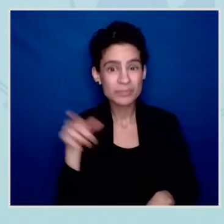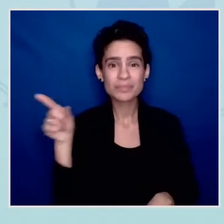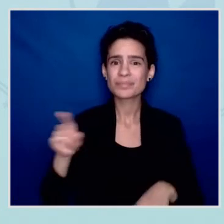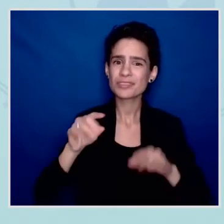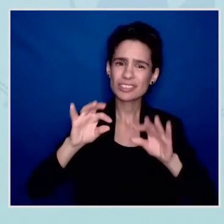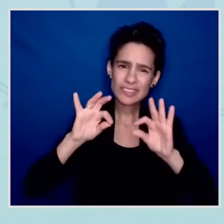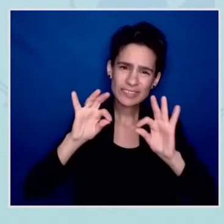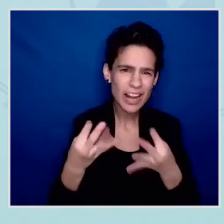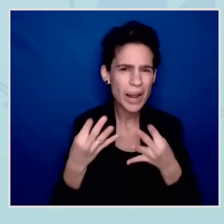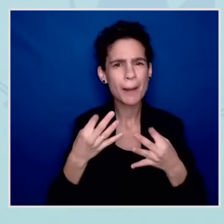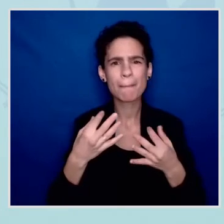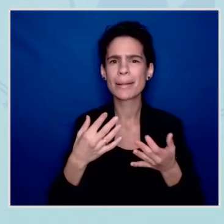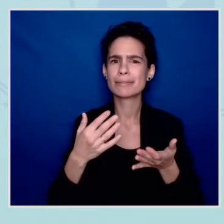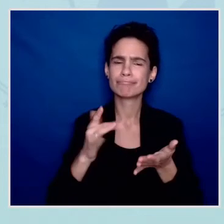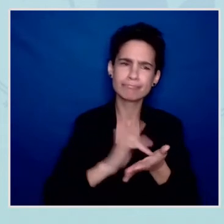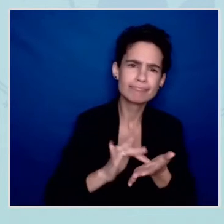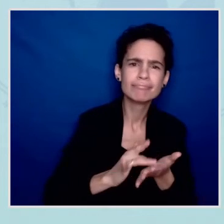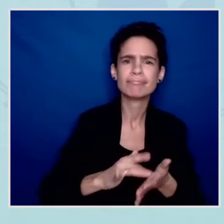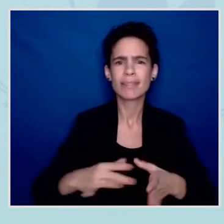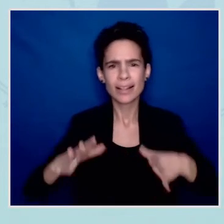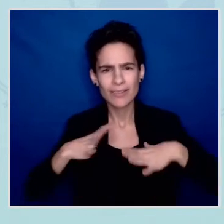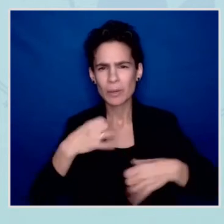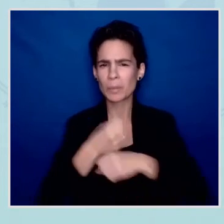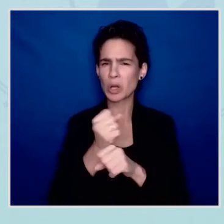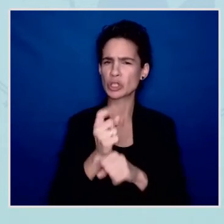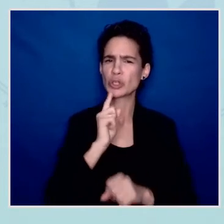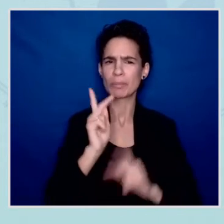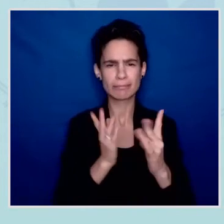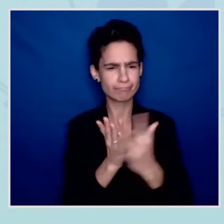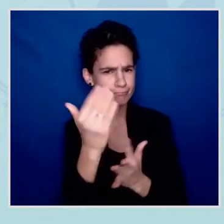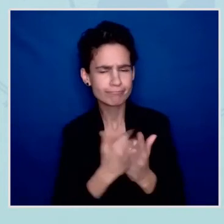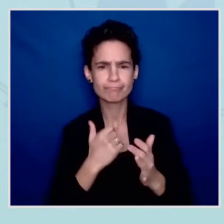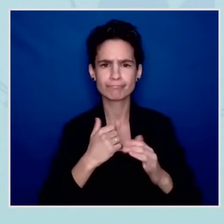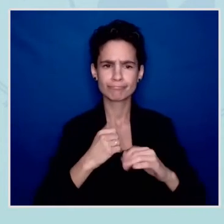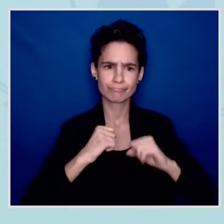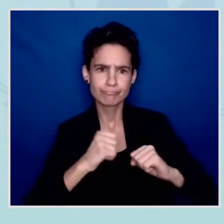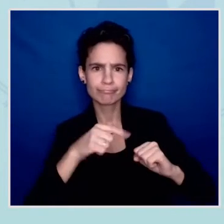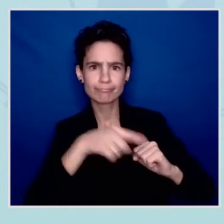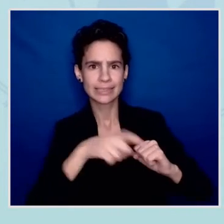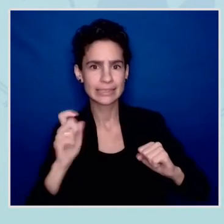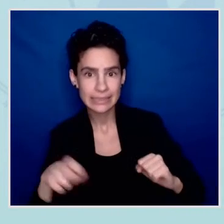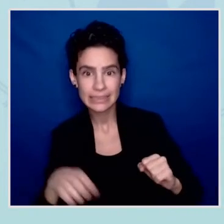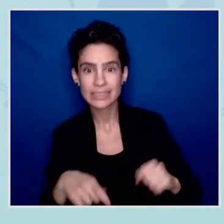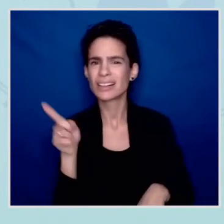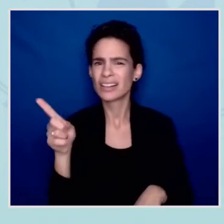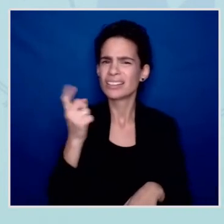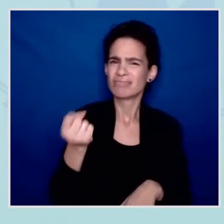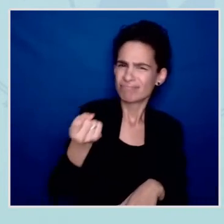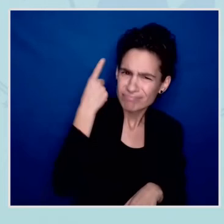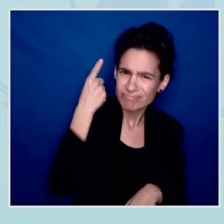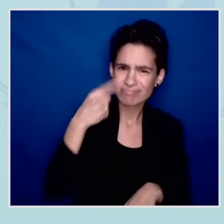FIRST. FIGHTING FOR $15 MINIMUM